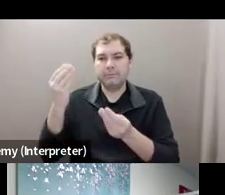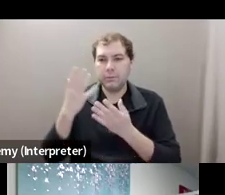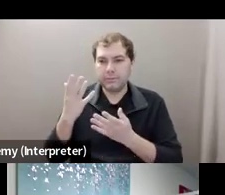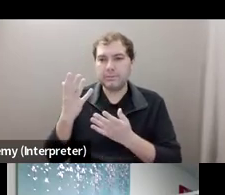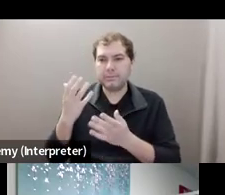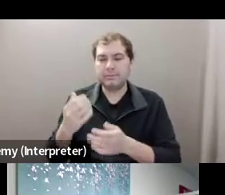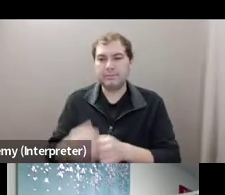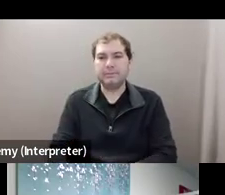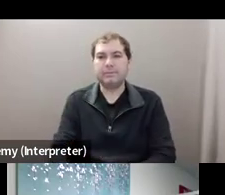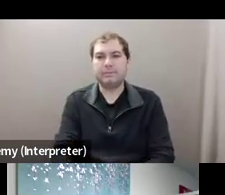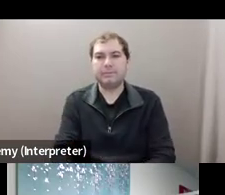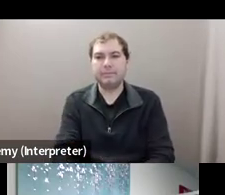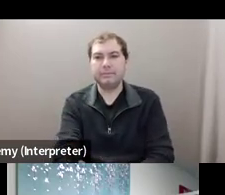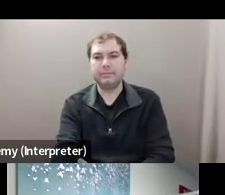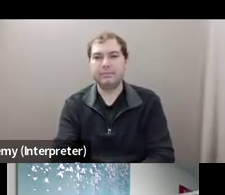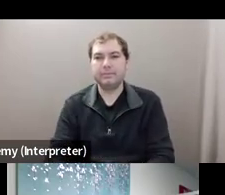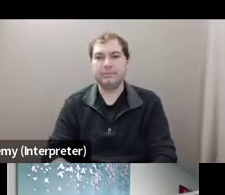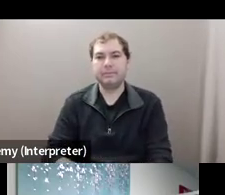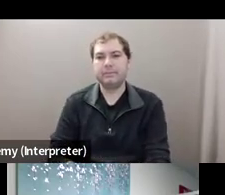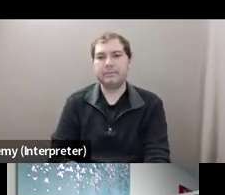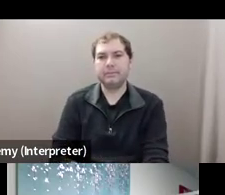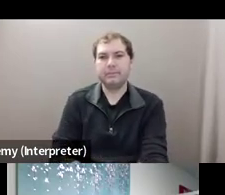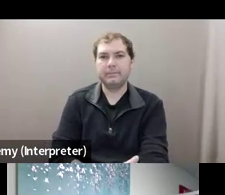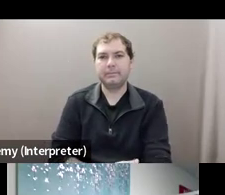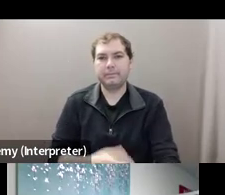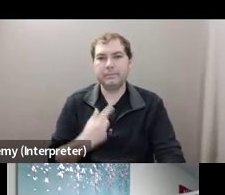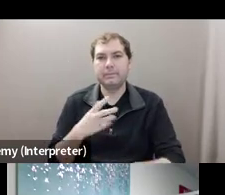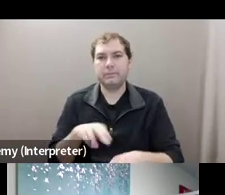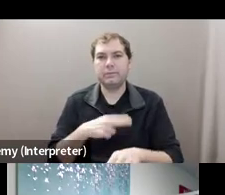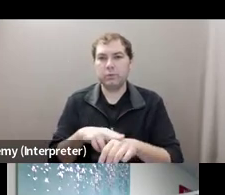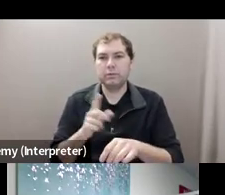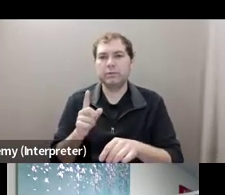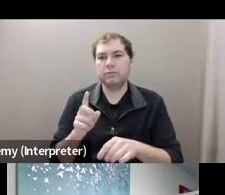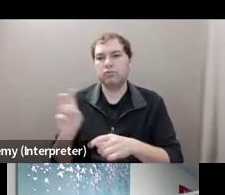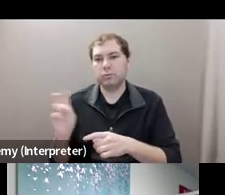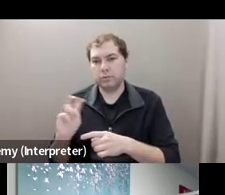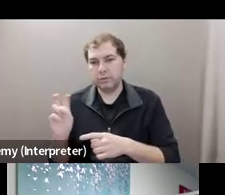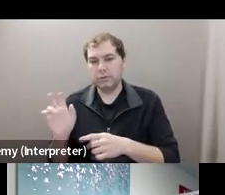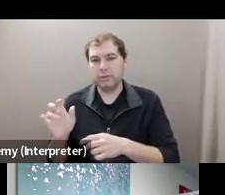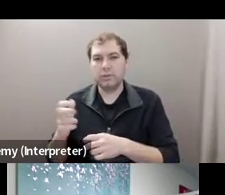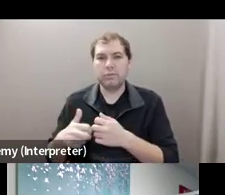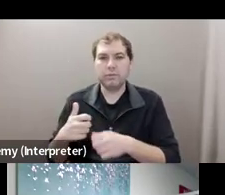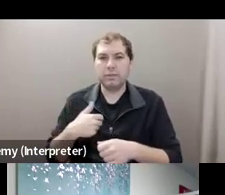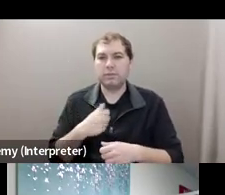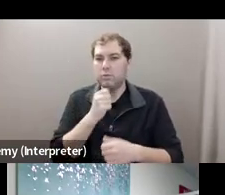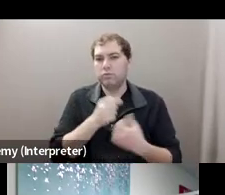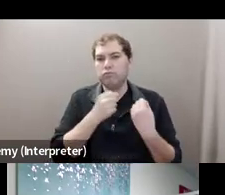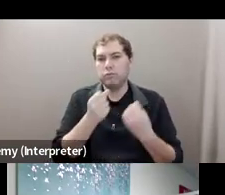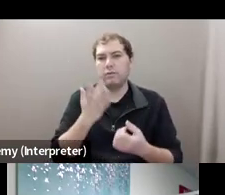17036717673: and and then, of course, there is the issue of transportation, 'cause I don't drive because of my disability, but